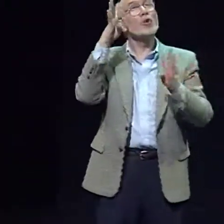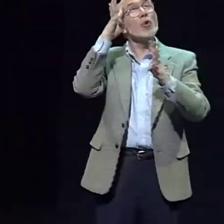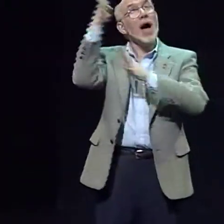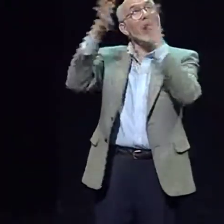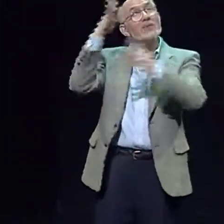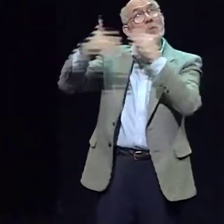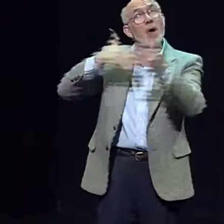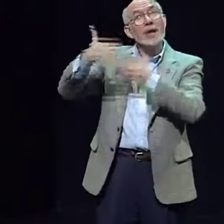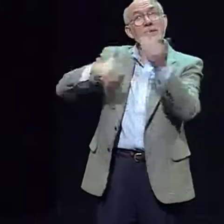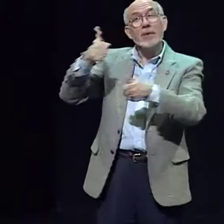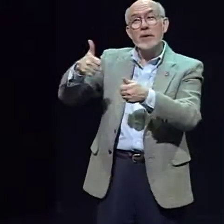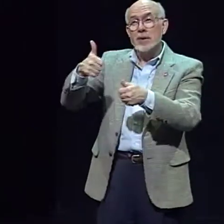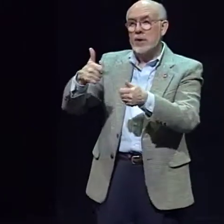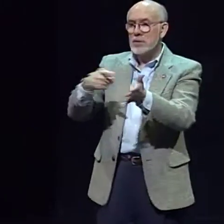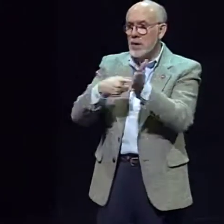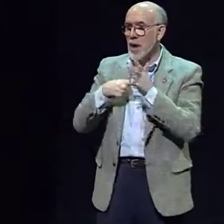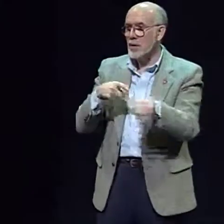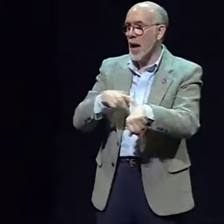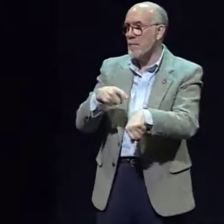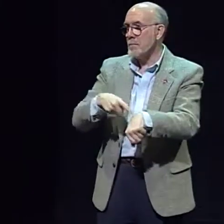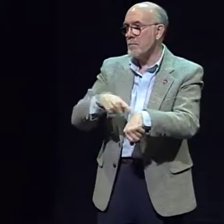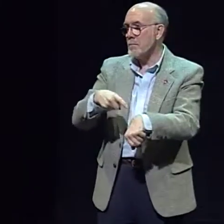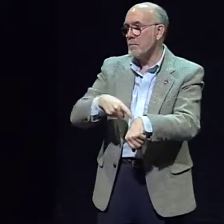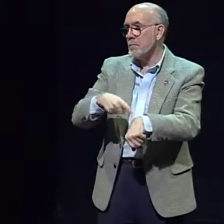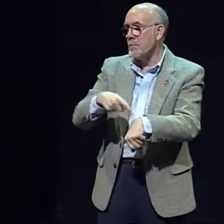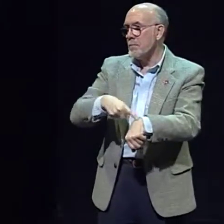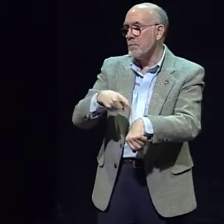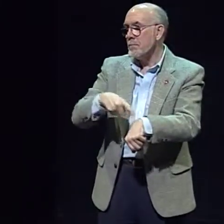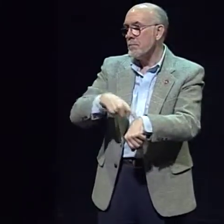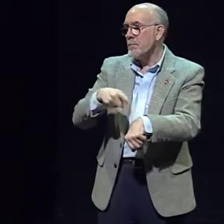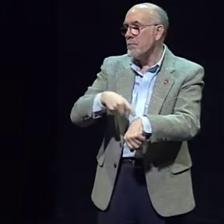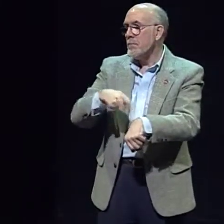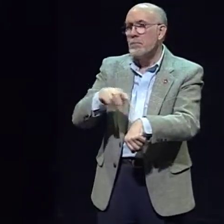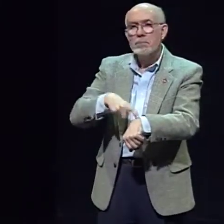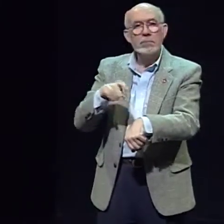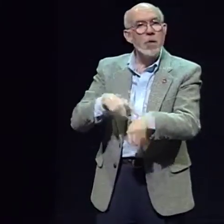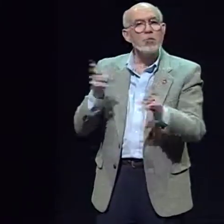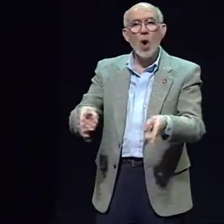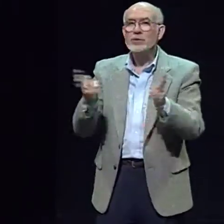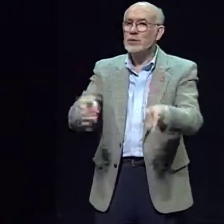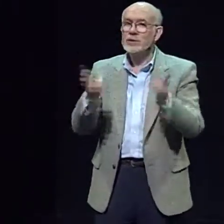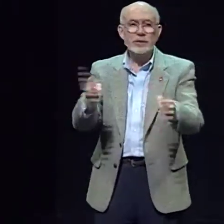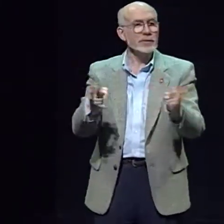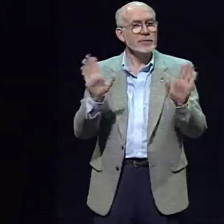OK, SO NOW YOU SEE THE CREATIVE PROCESS.